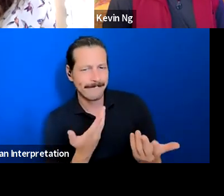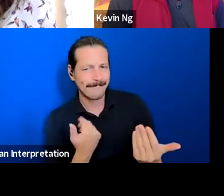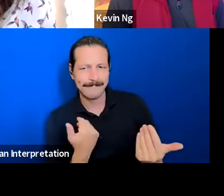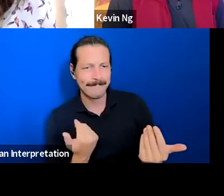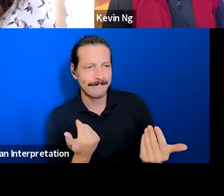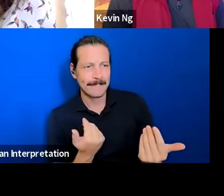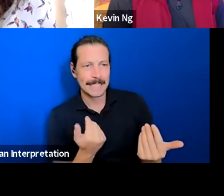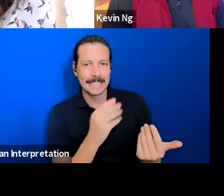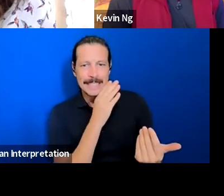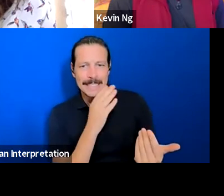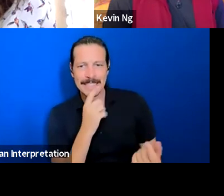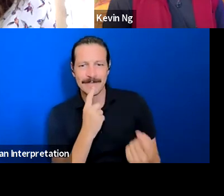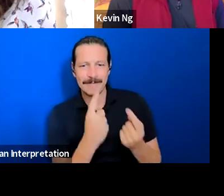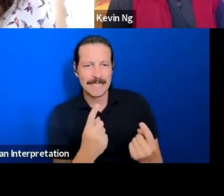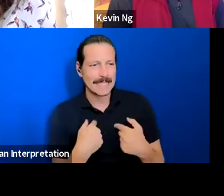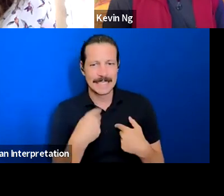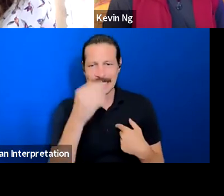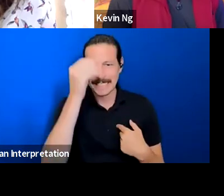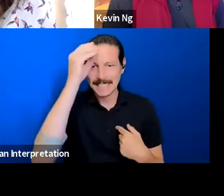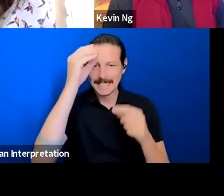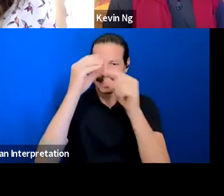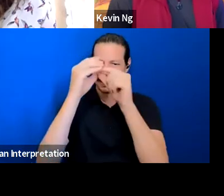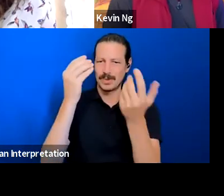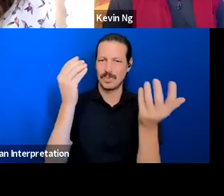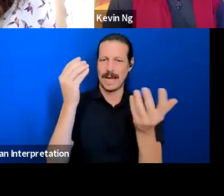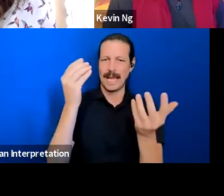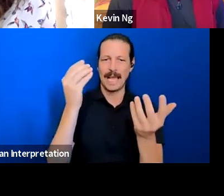So, you know, you're not on the spot straight away, you've got time to do a bit